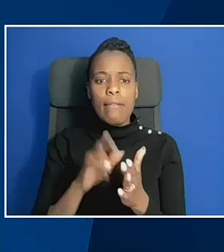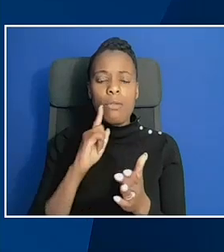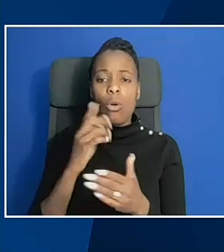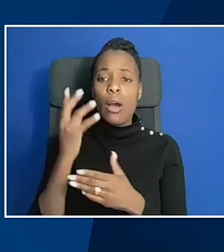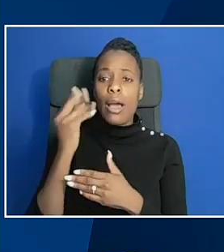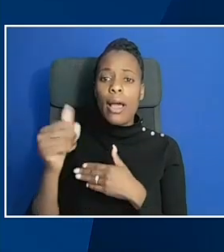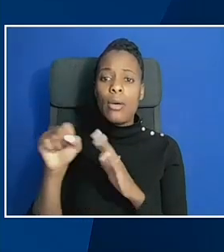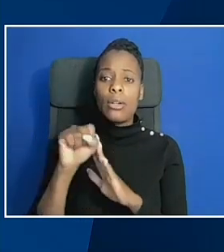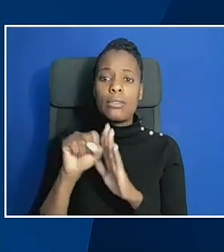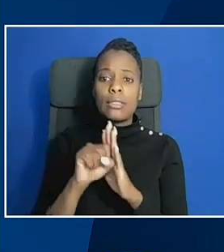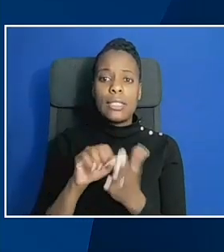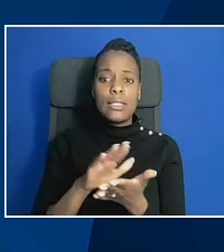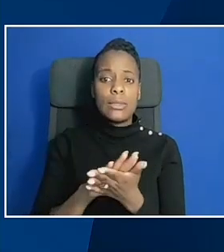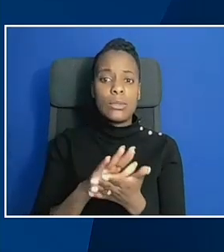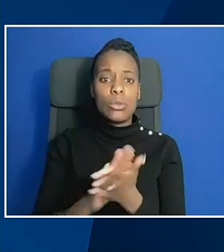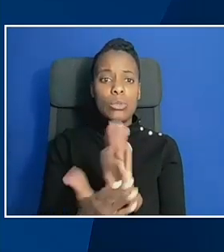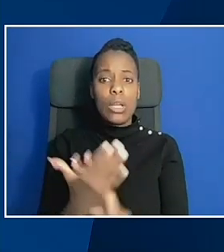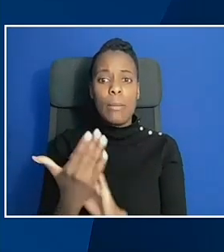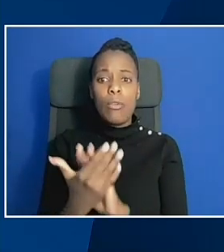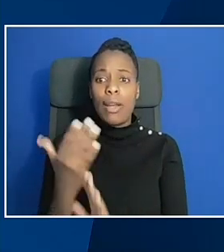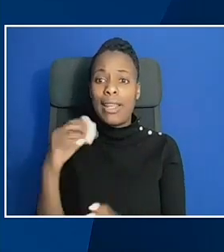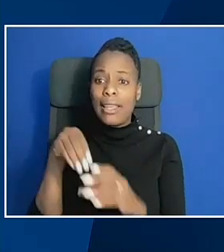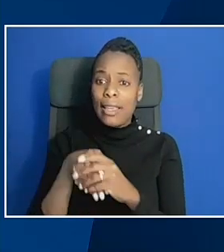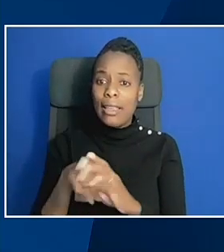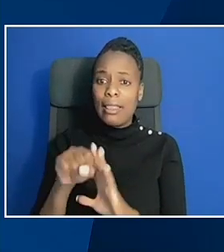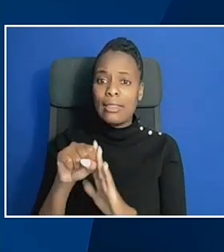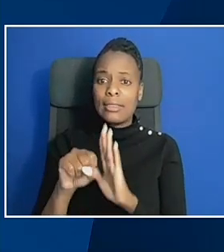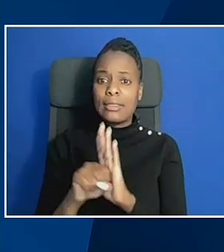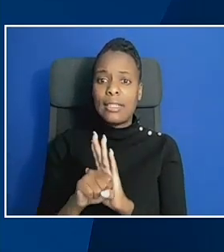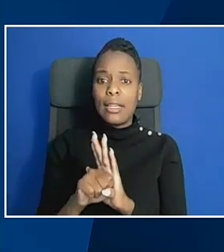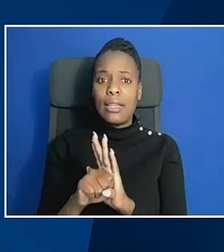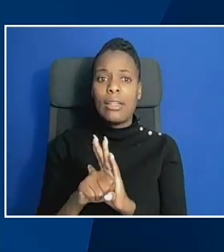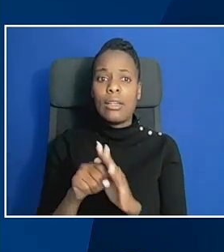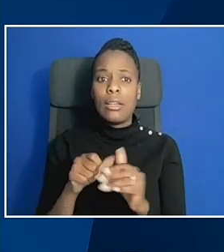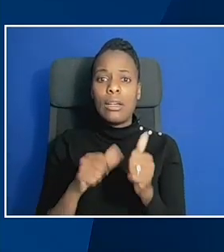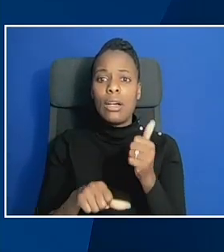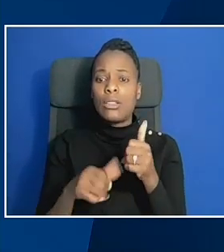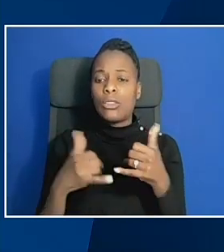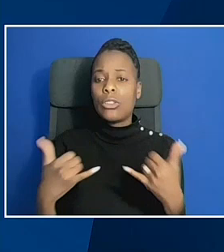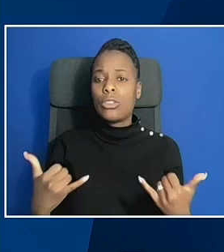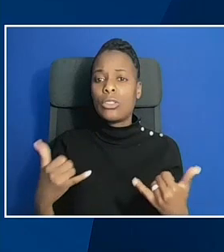schools that are operating in their state under the current SARA guidelines.